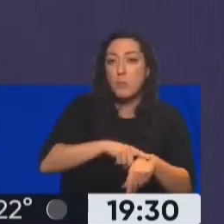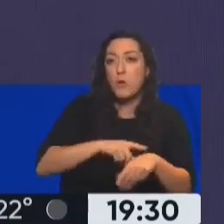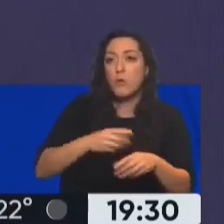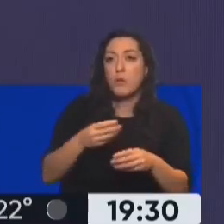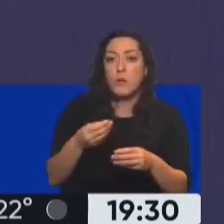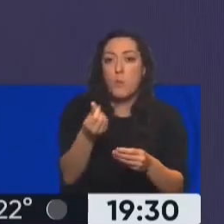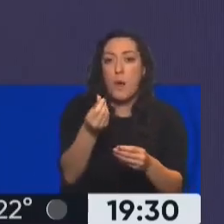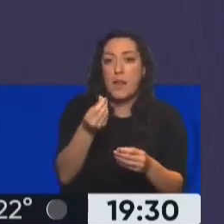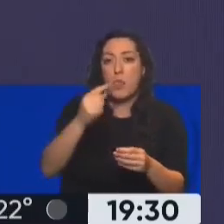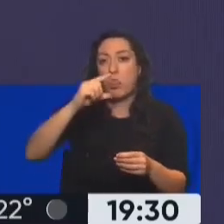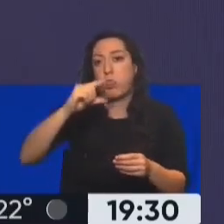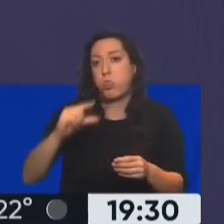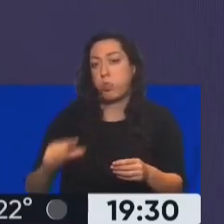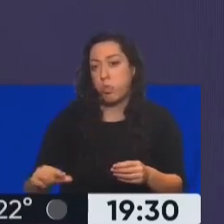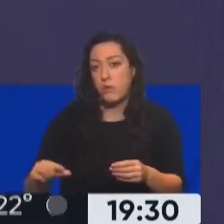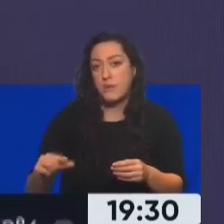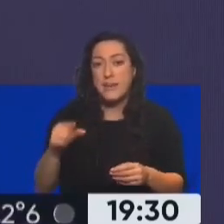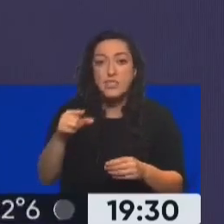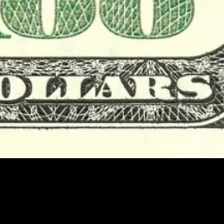That's a negative interest rate.